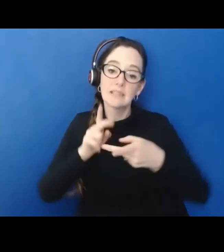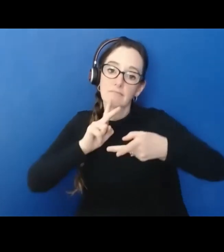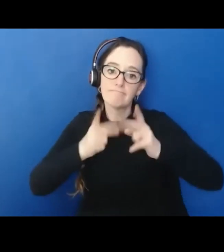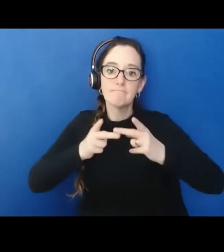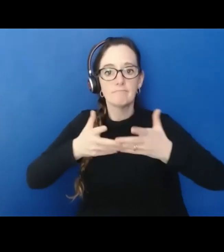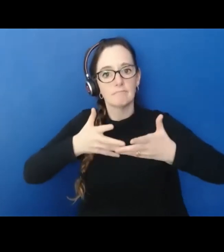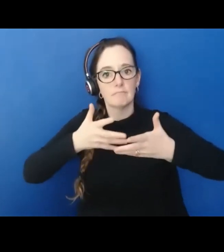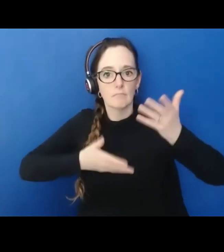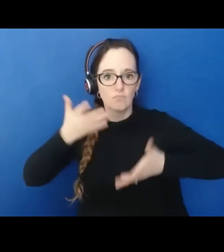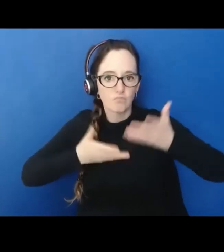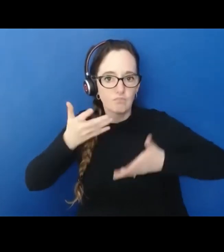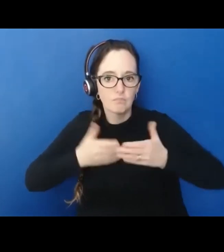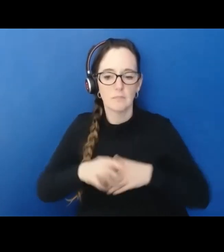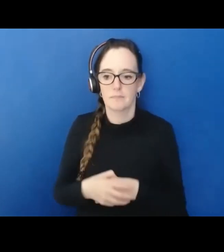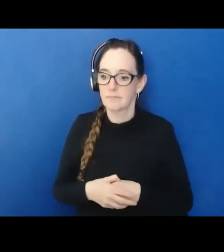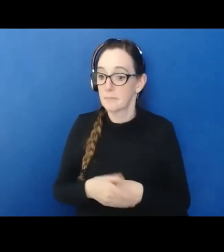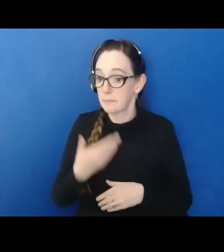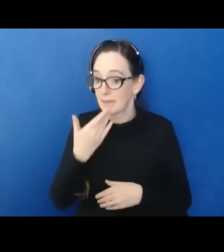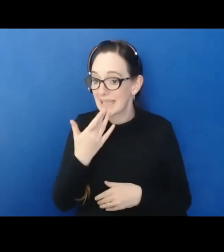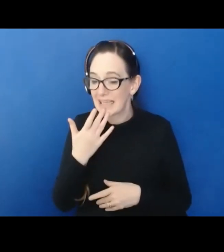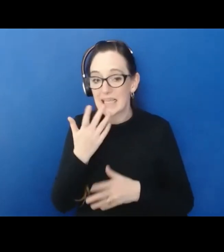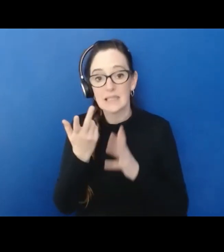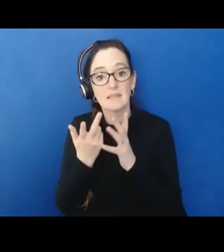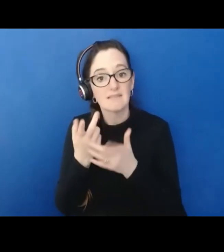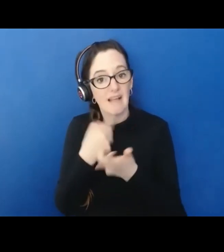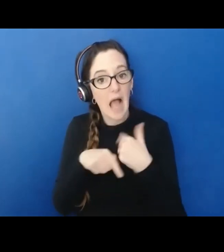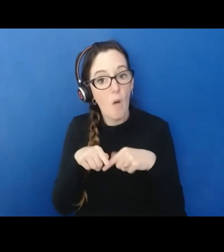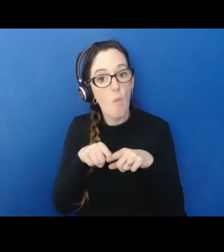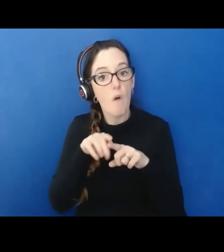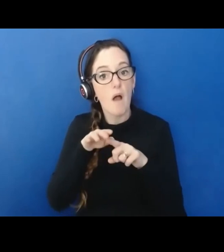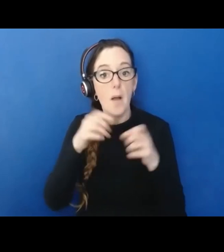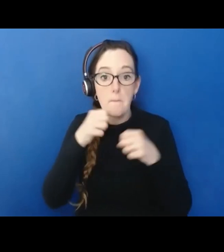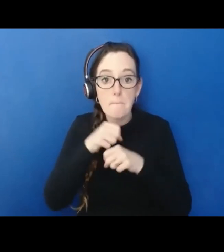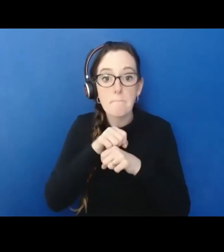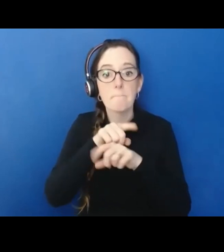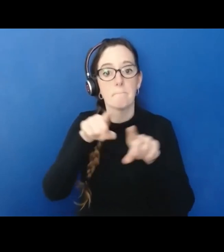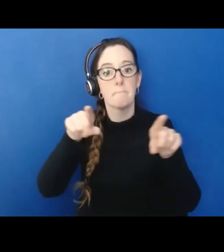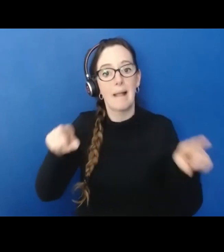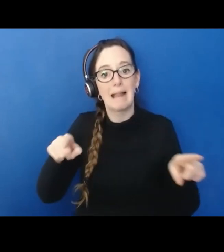more information about UP Projects programme and future plans for the Public Art Network.